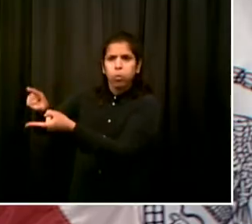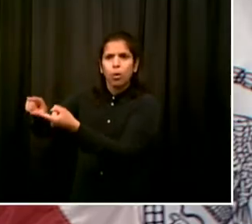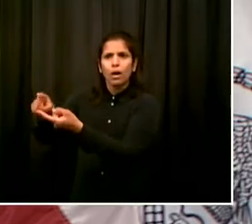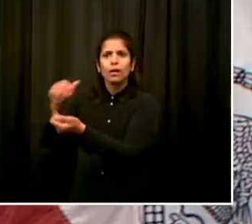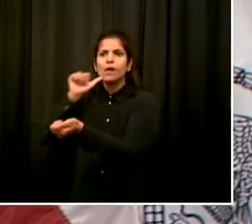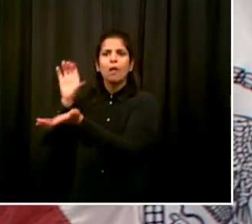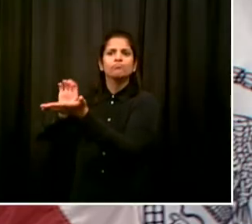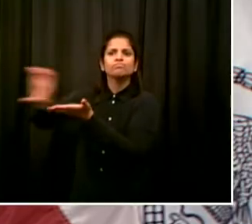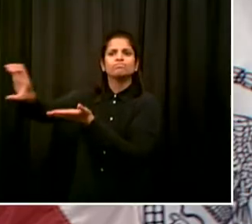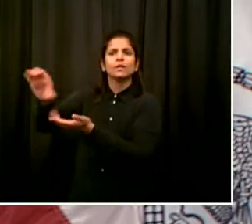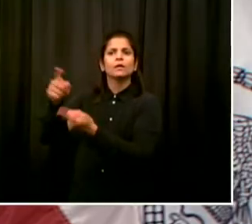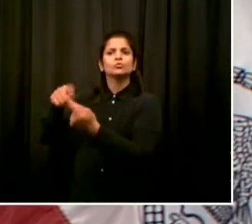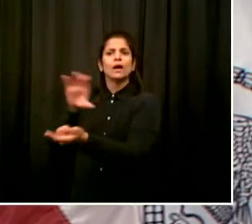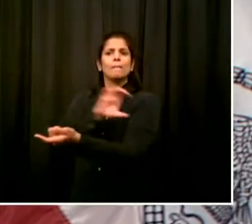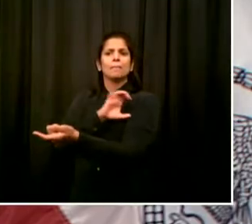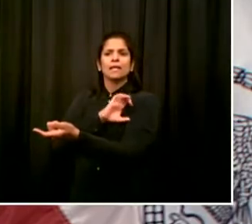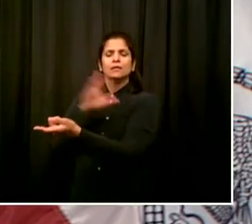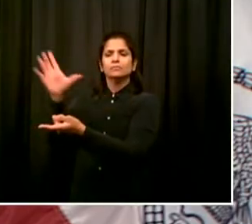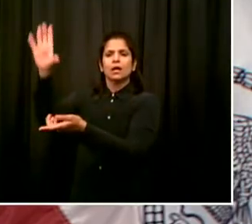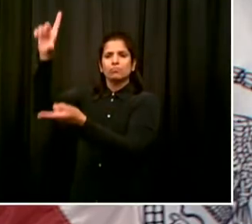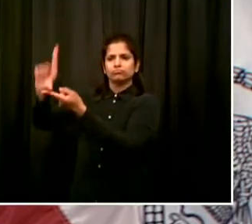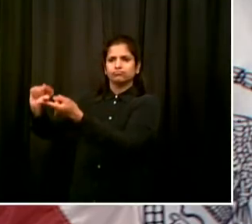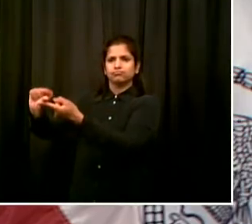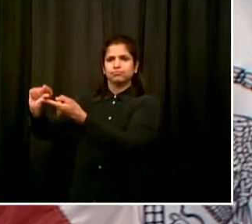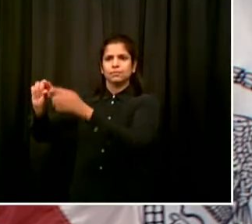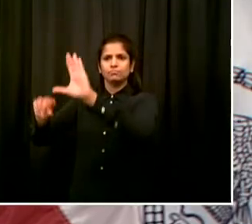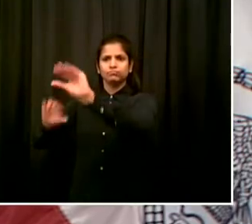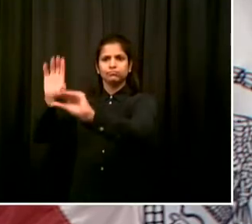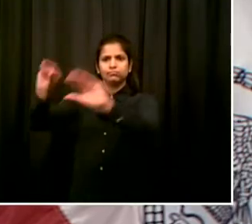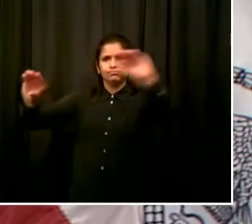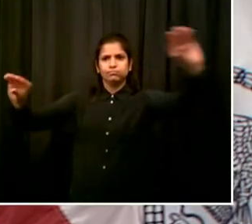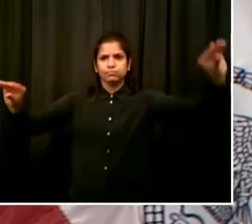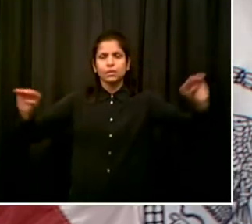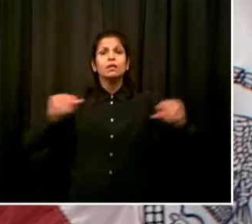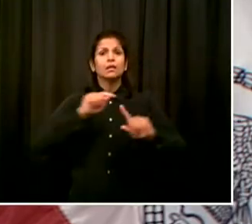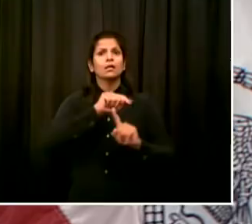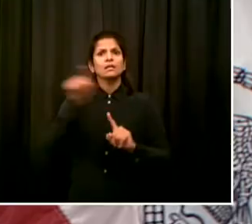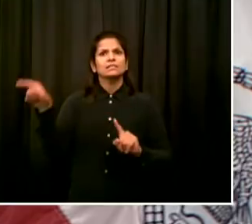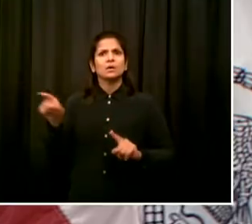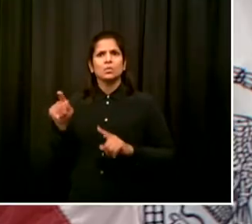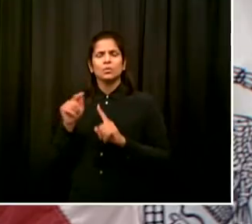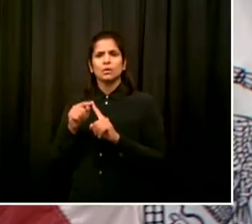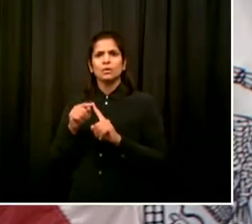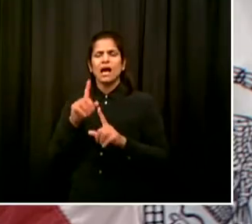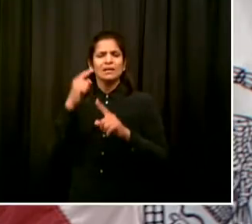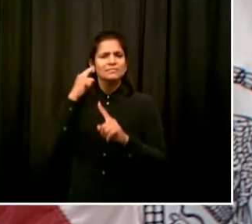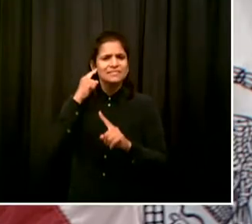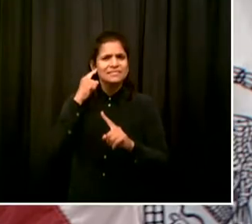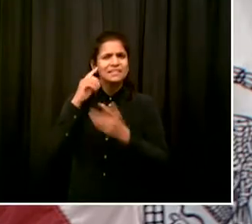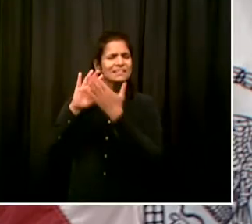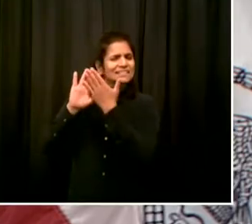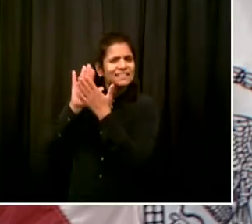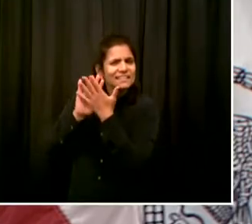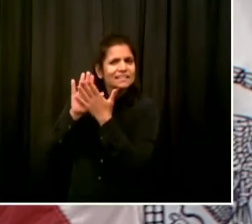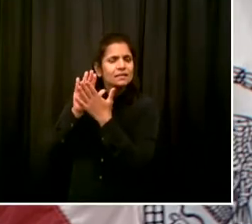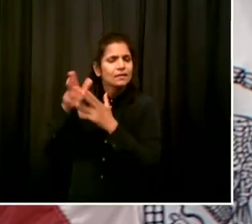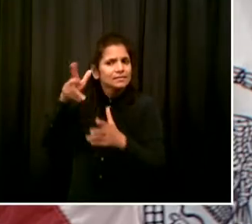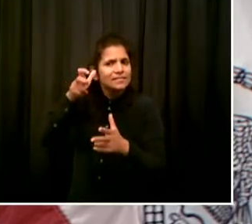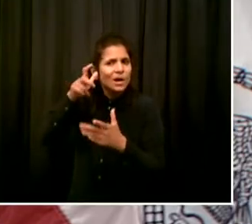AND I WANTED TO